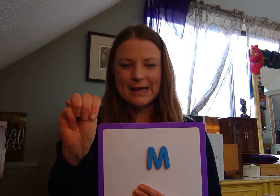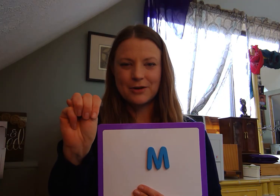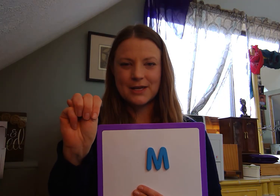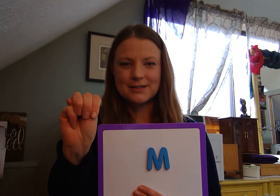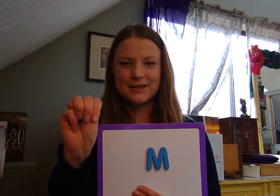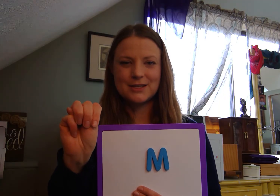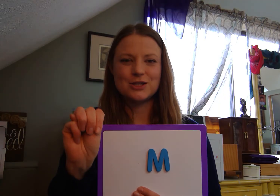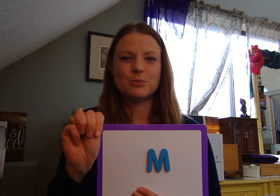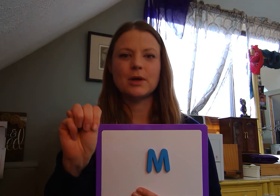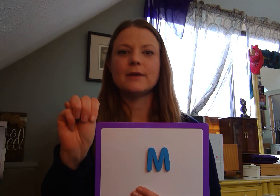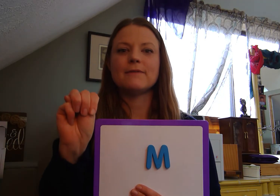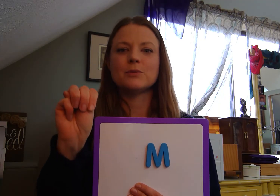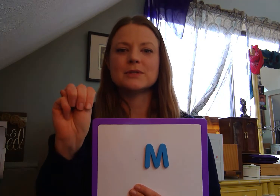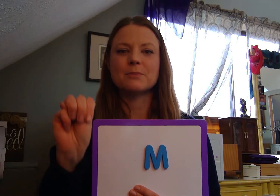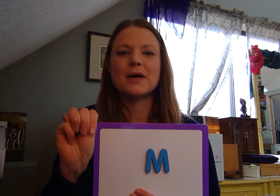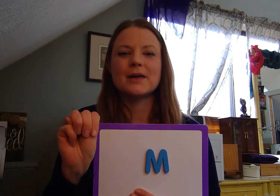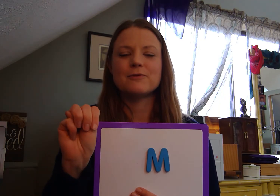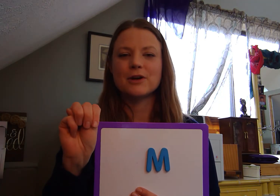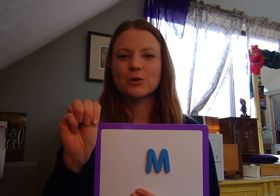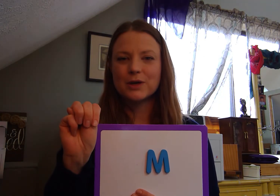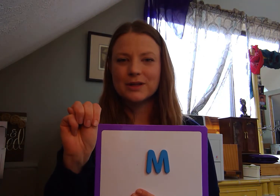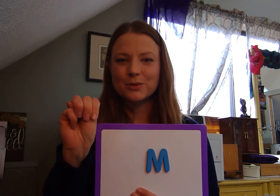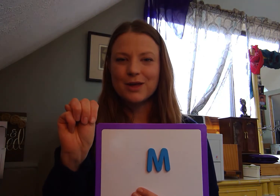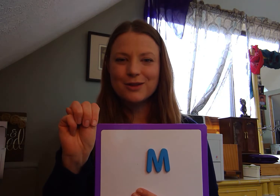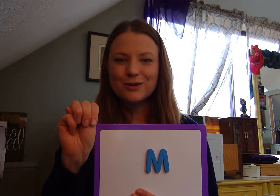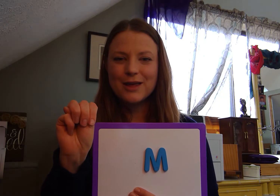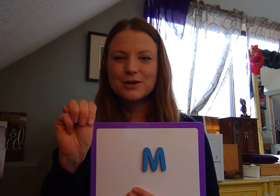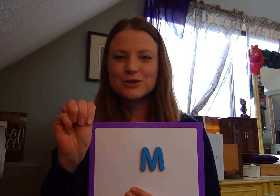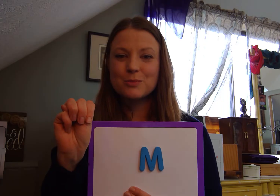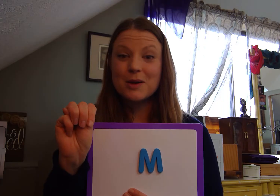in isolation but if it was combined very quickly with other letters you might